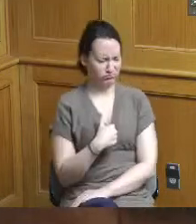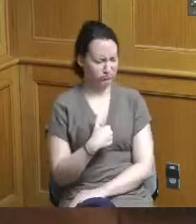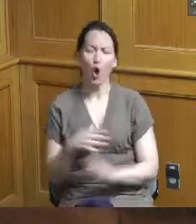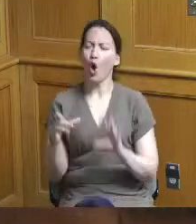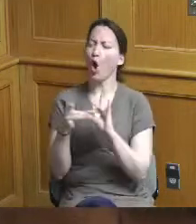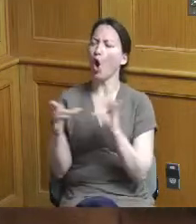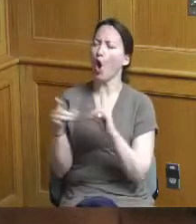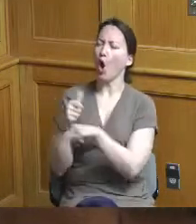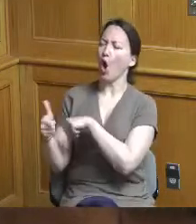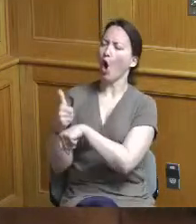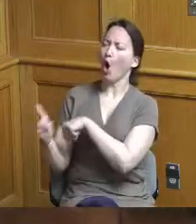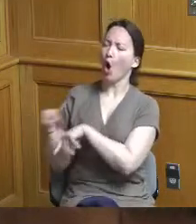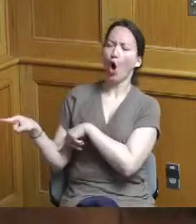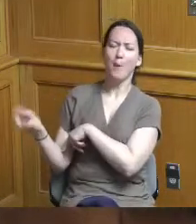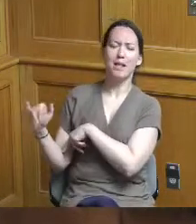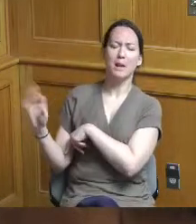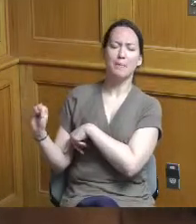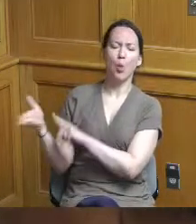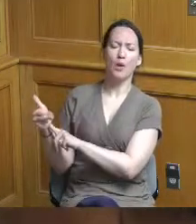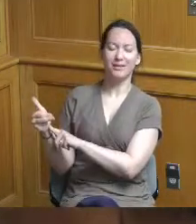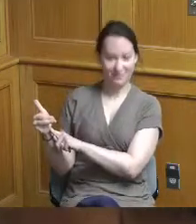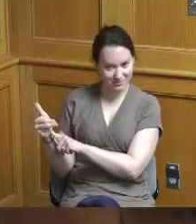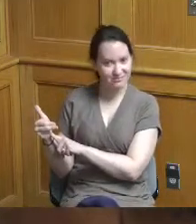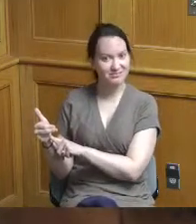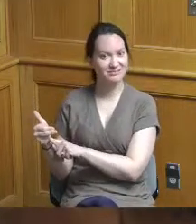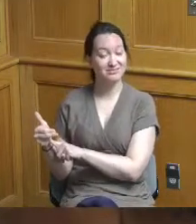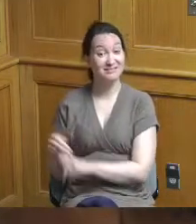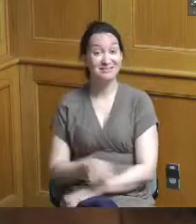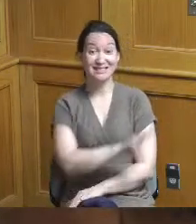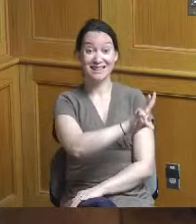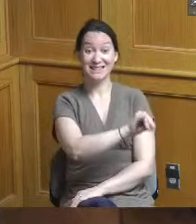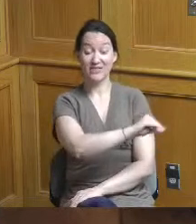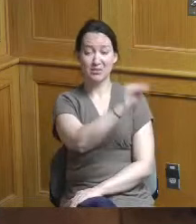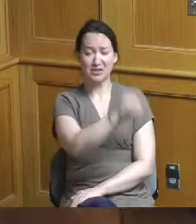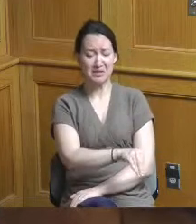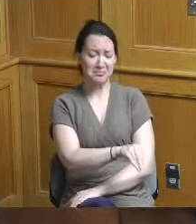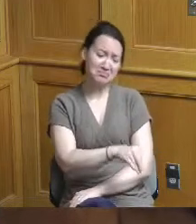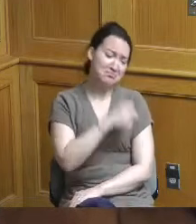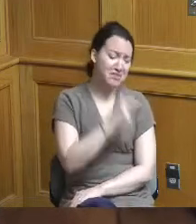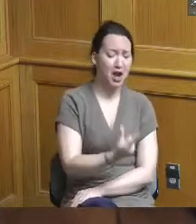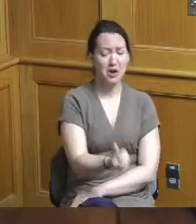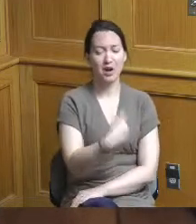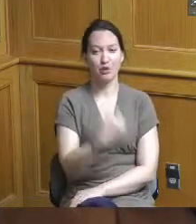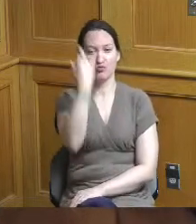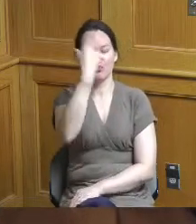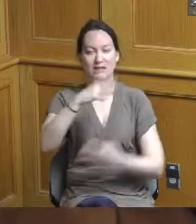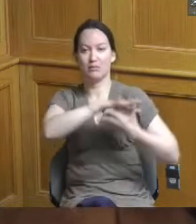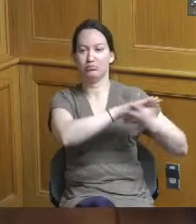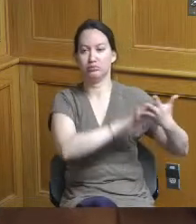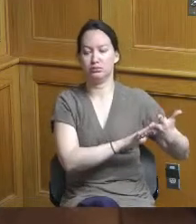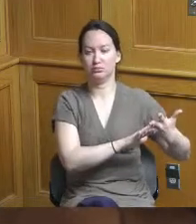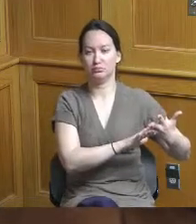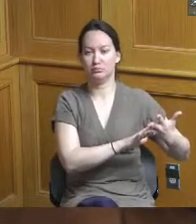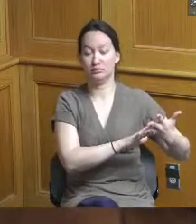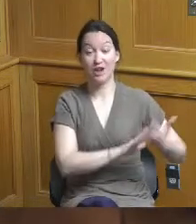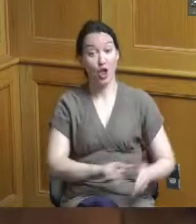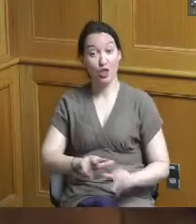Millennial Millennium millennium so 70 percent weren't coming for other reasons only 30 percent